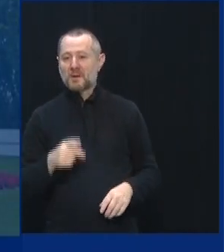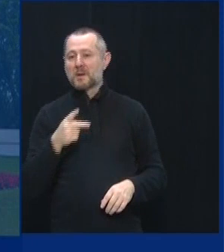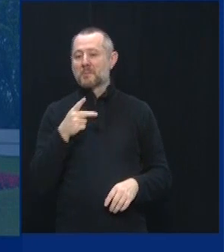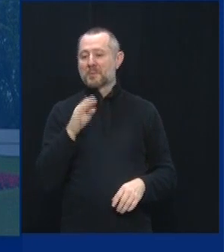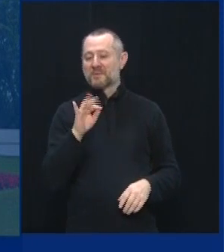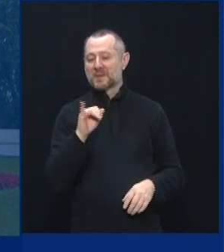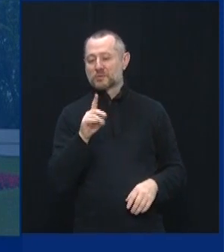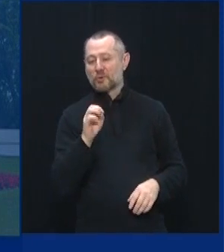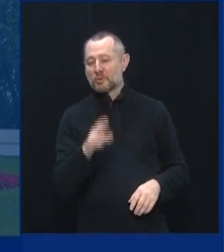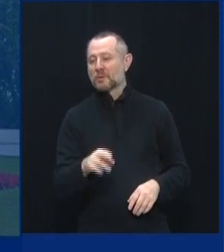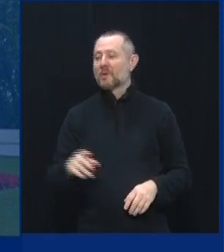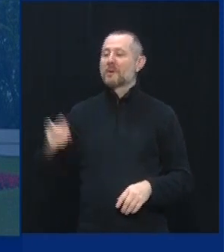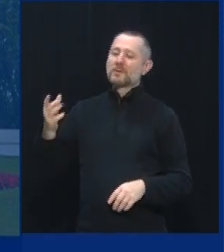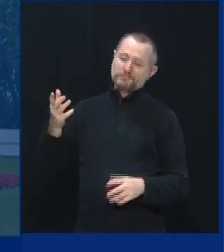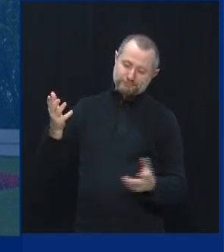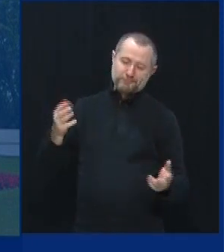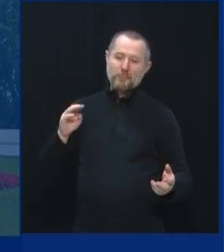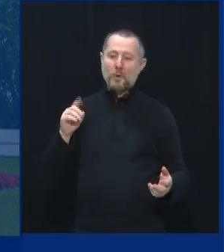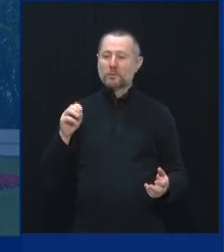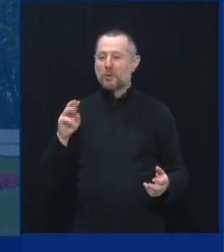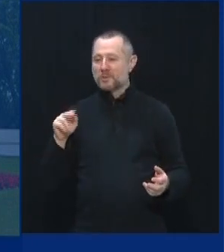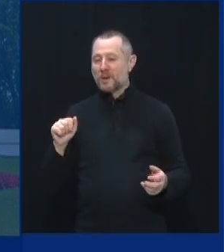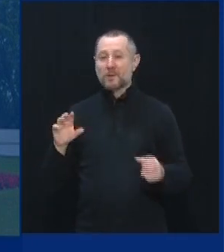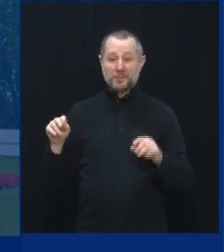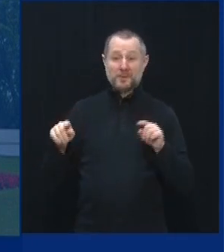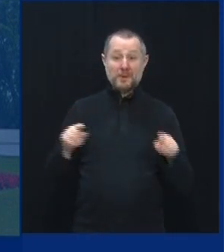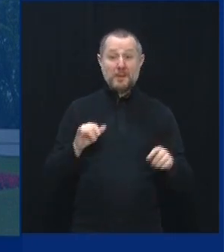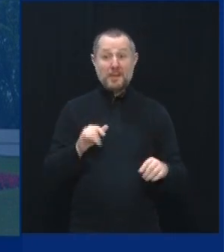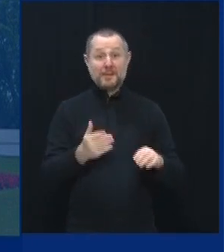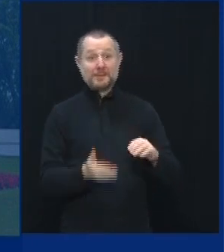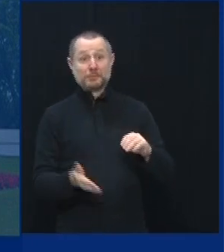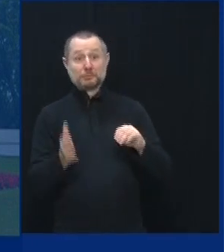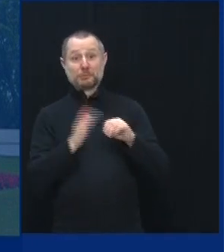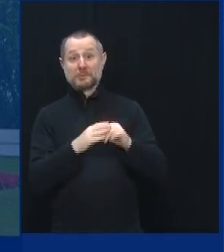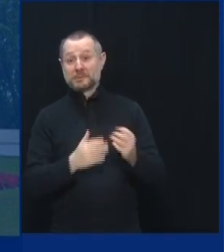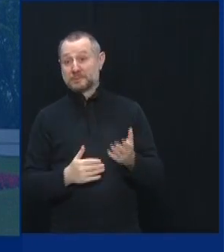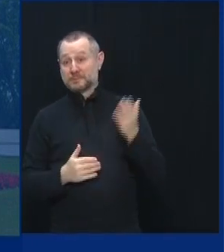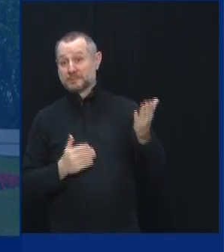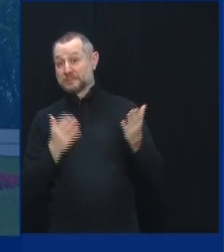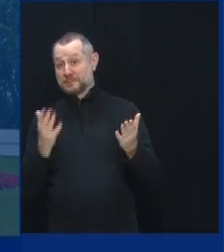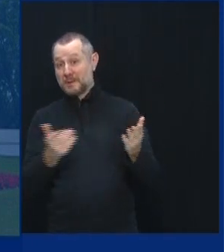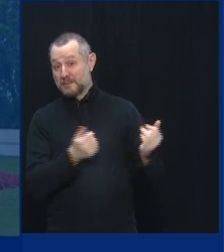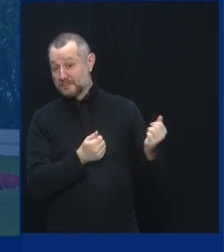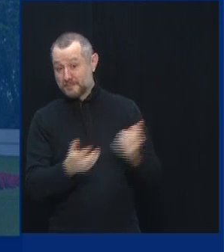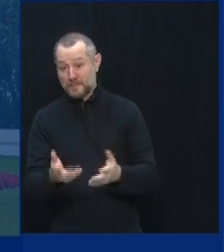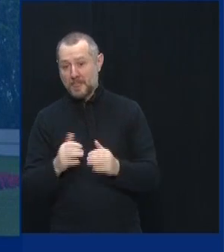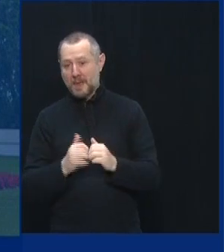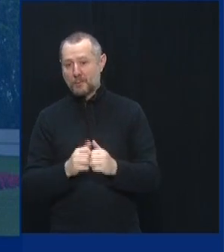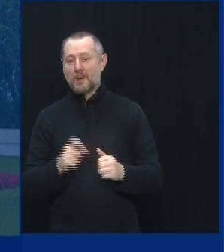THE FEDERAL GOVERNMENT IS BUYING IT FROM THE PRIVATE PHARMACEUTICAL COMPANIES,